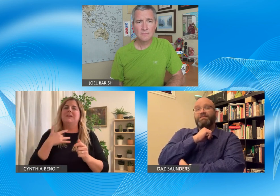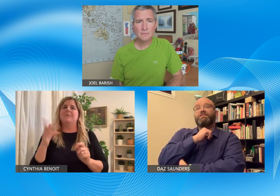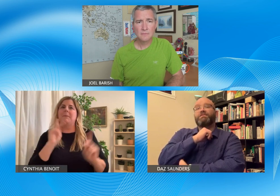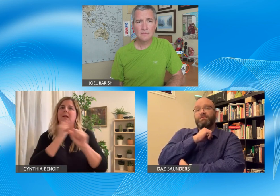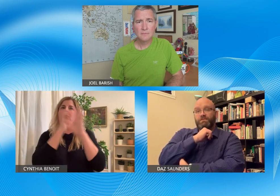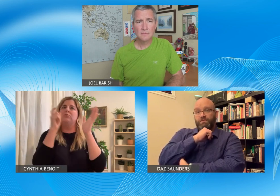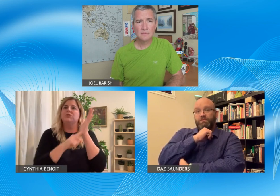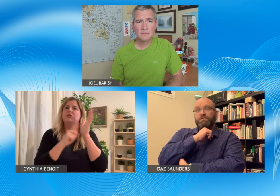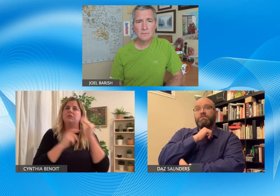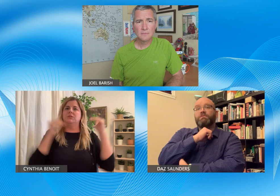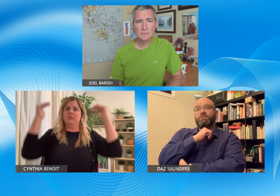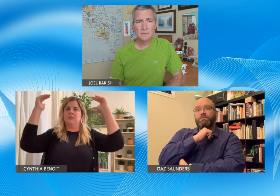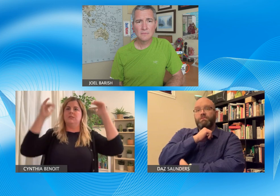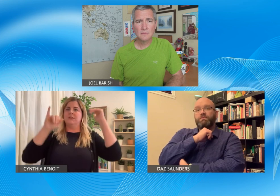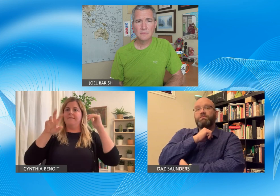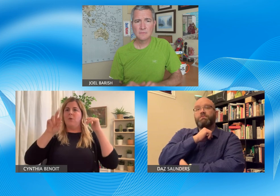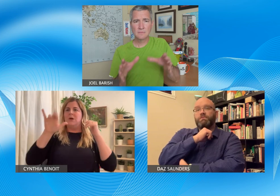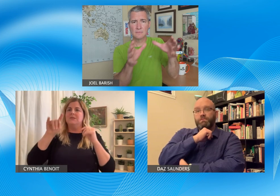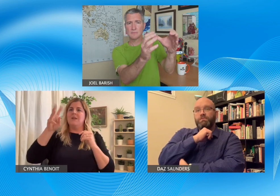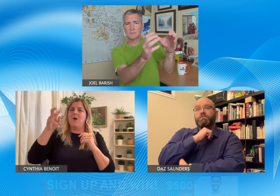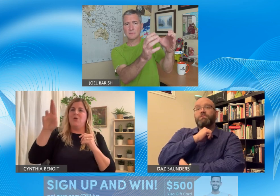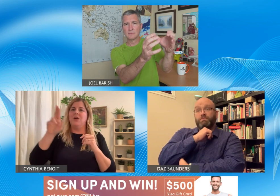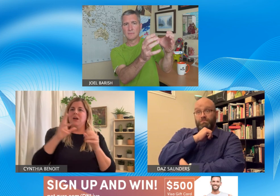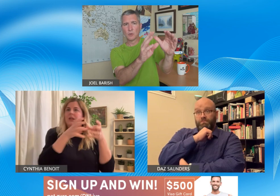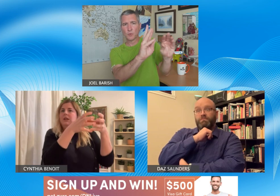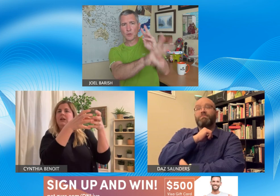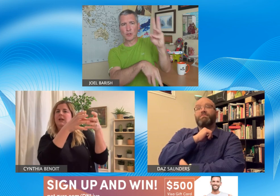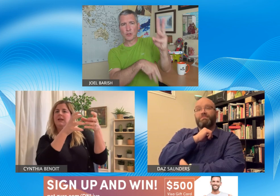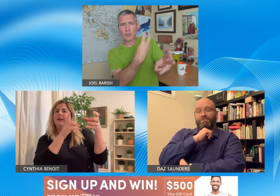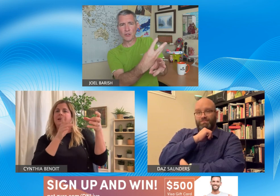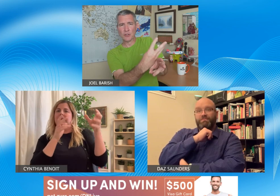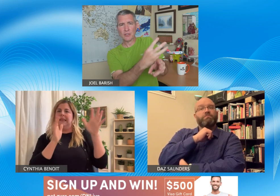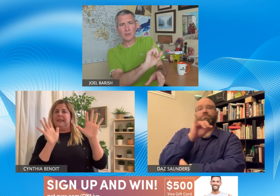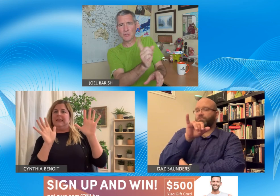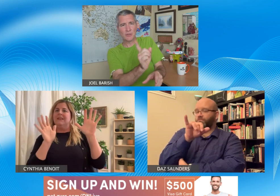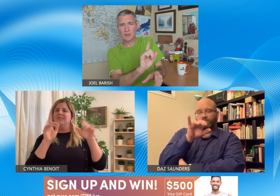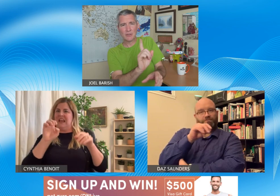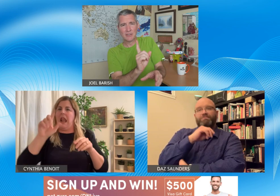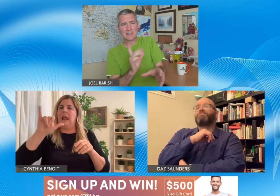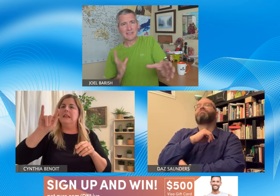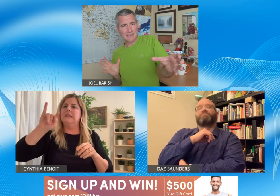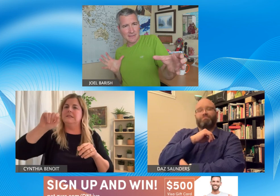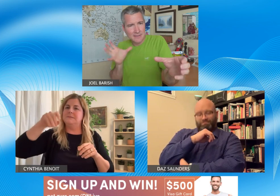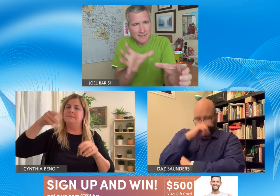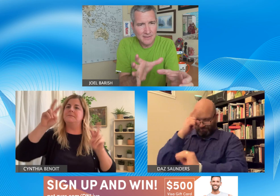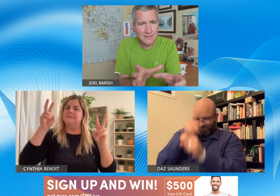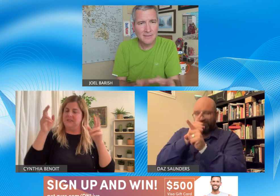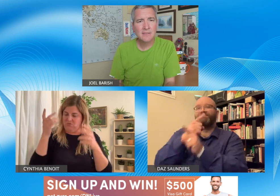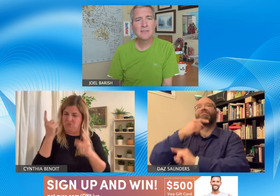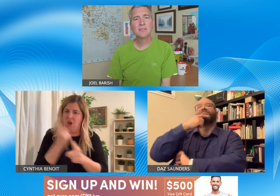Researchers would typically be perceived as eminent, caught up in their ivory tower. Within their own world. But that is not how it should be.